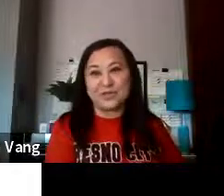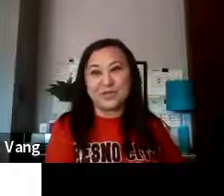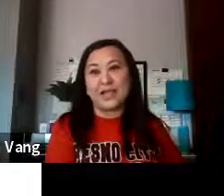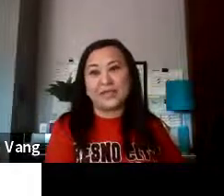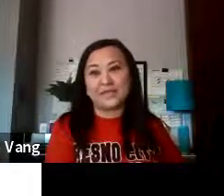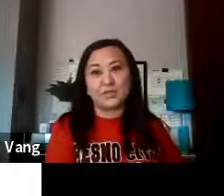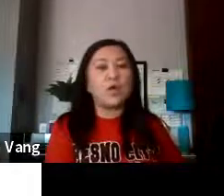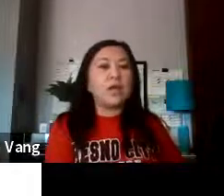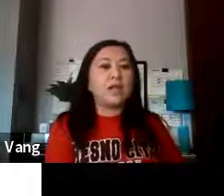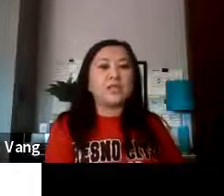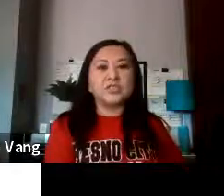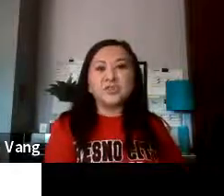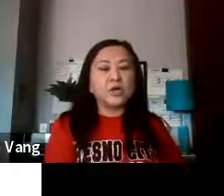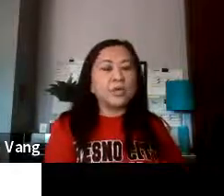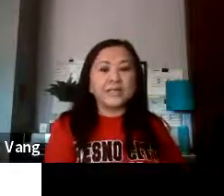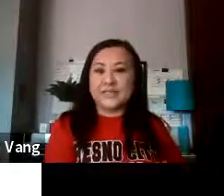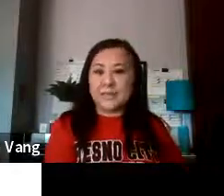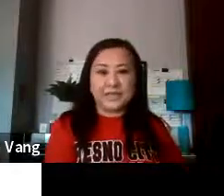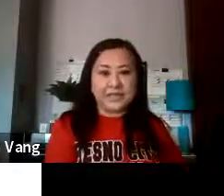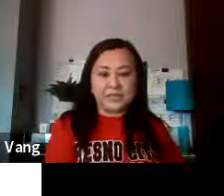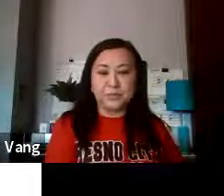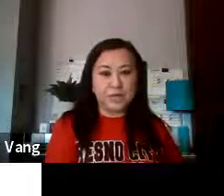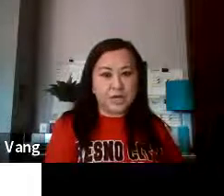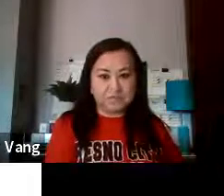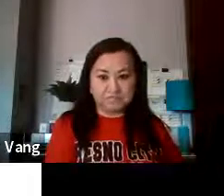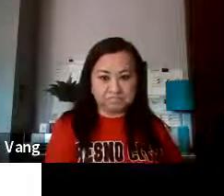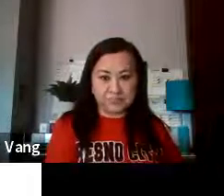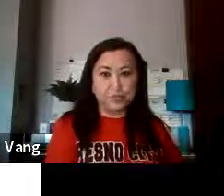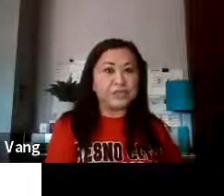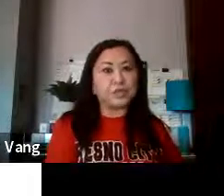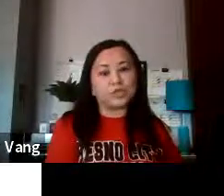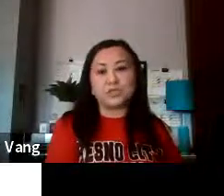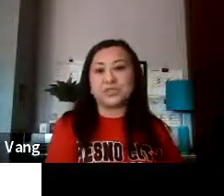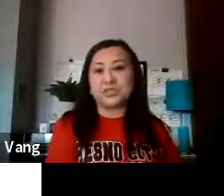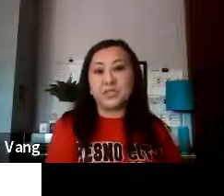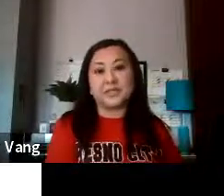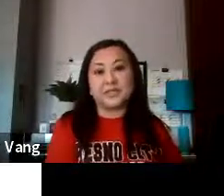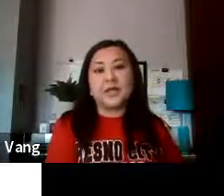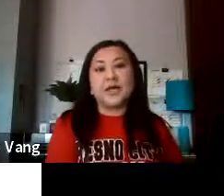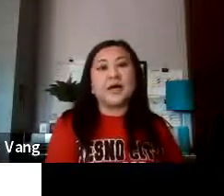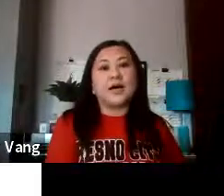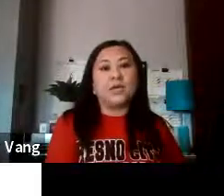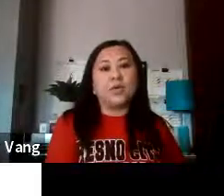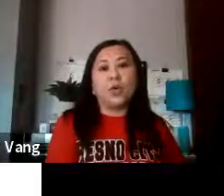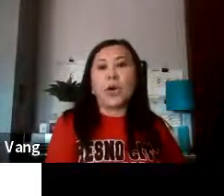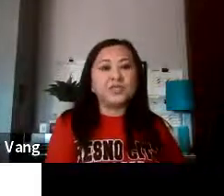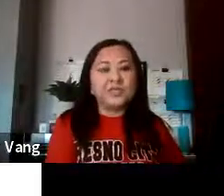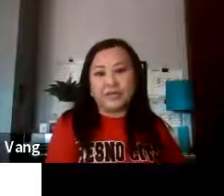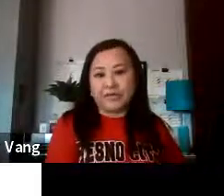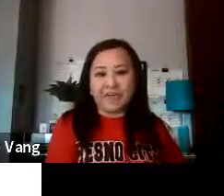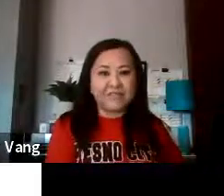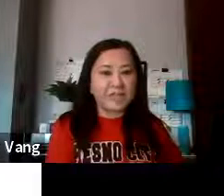when they're in your classes. So like just, you know, by stapling a simple resource to your syllabus, or posting it on your Canvas